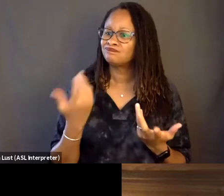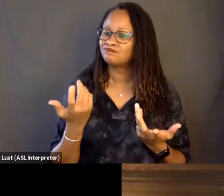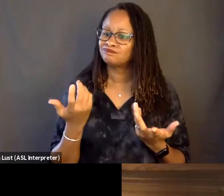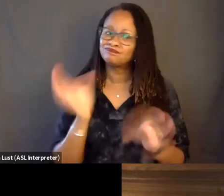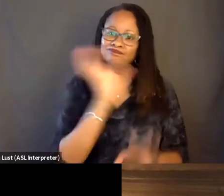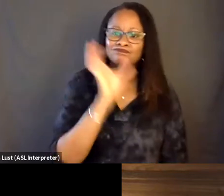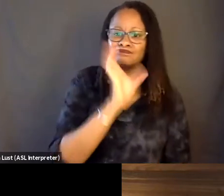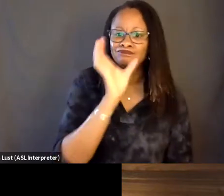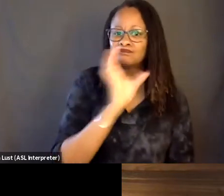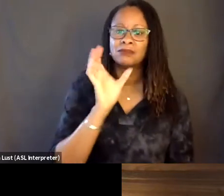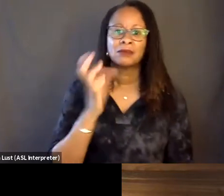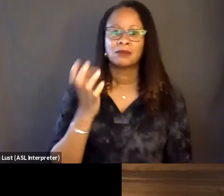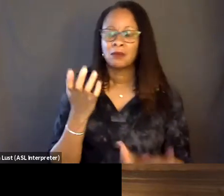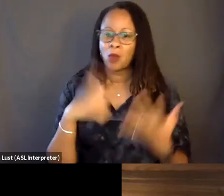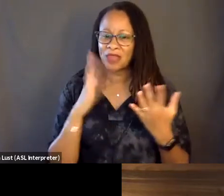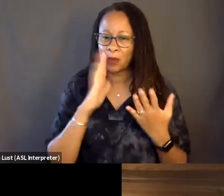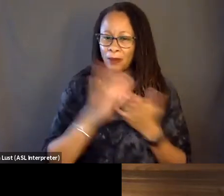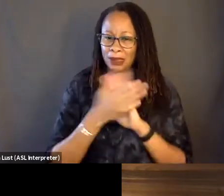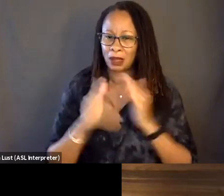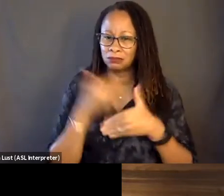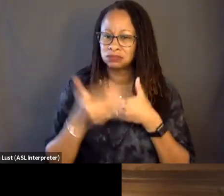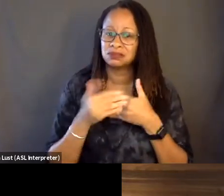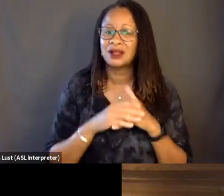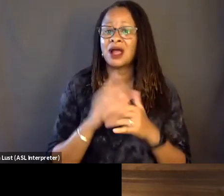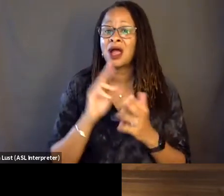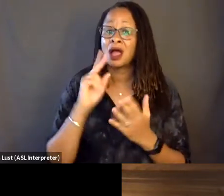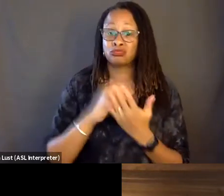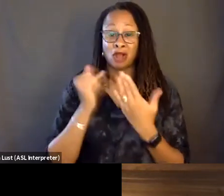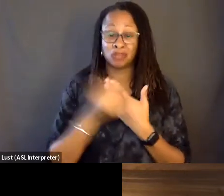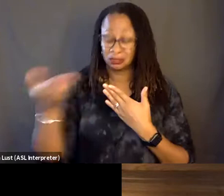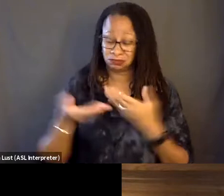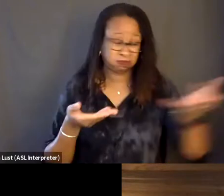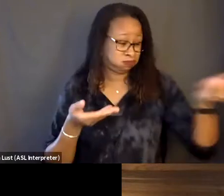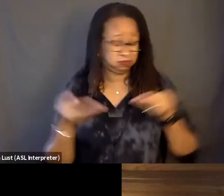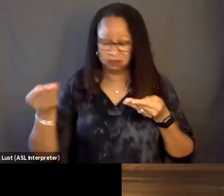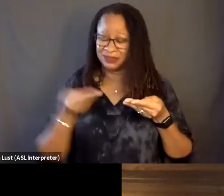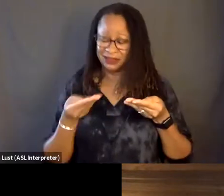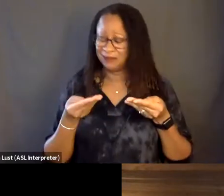what that was going to be. And there were projects coming my way, and I wasn't interested in them.